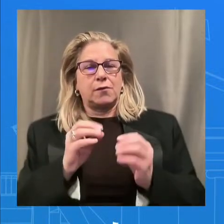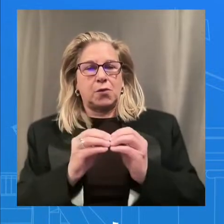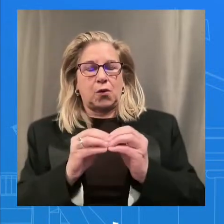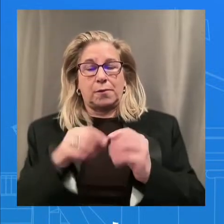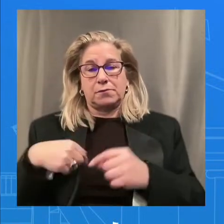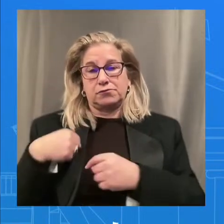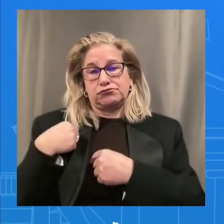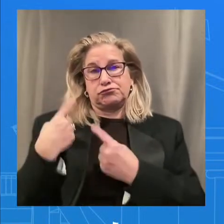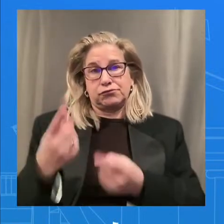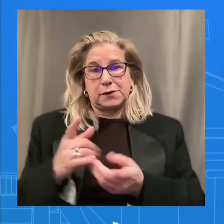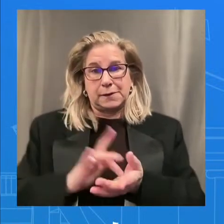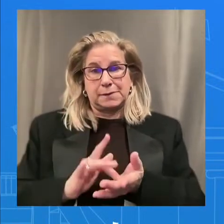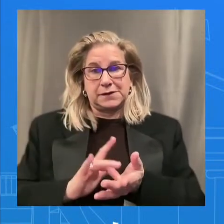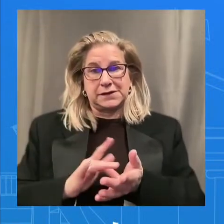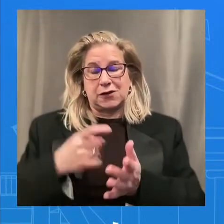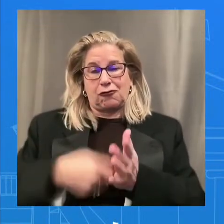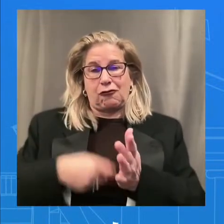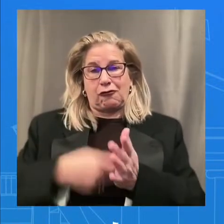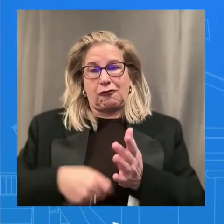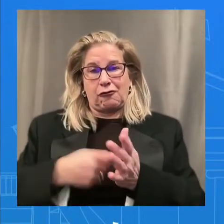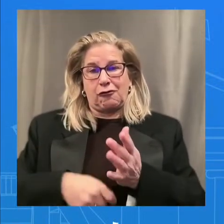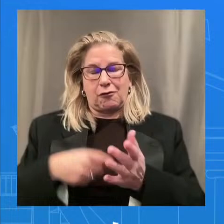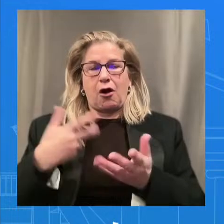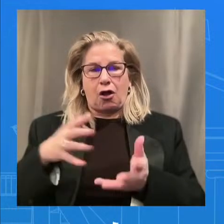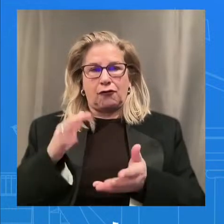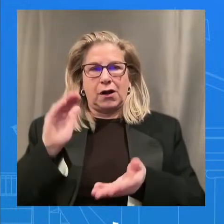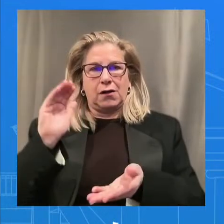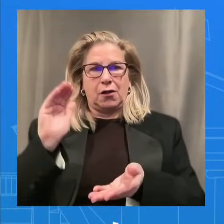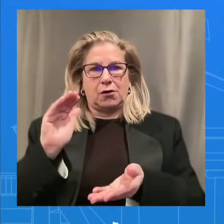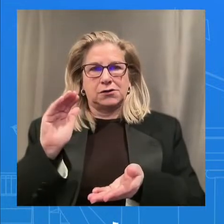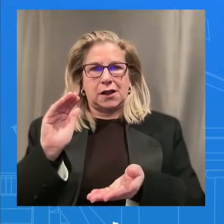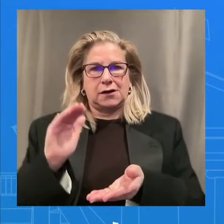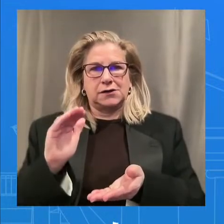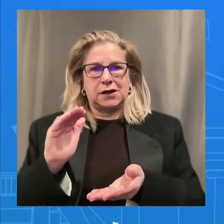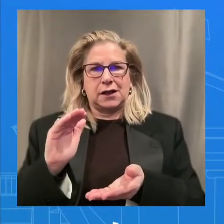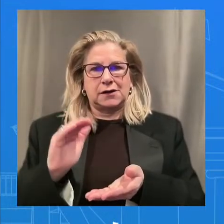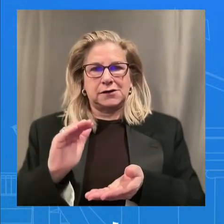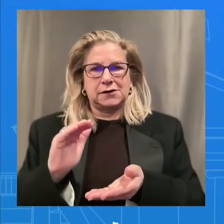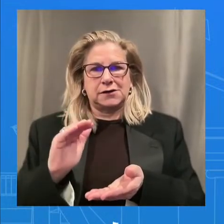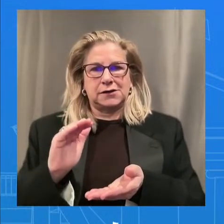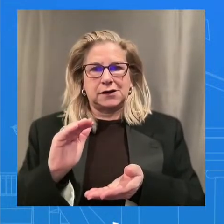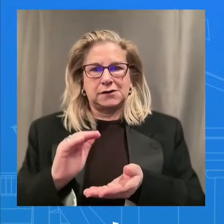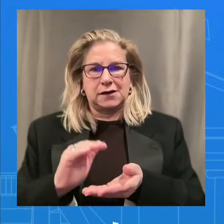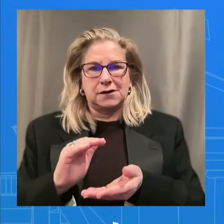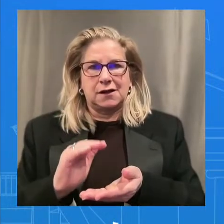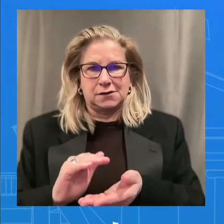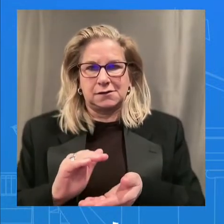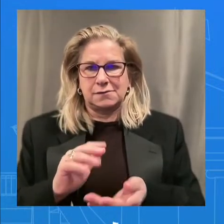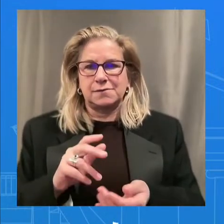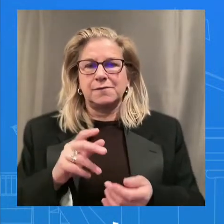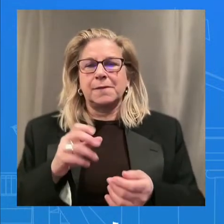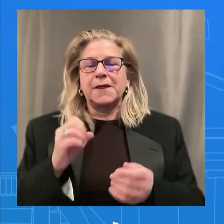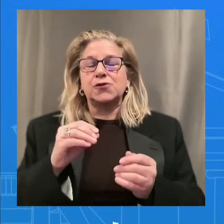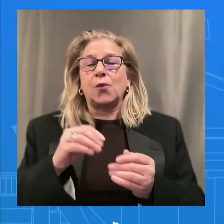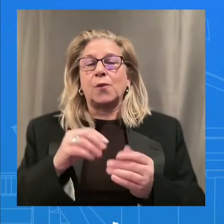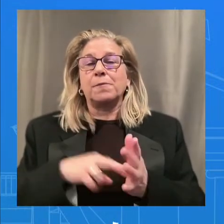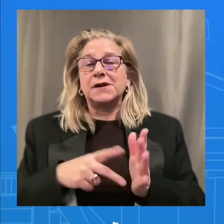making sure that we make things more affordable for Americans, that is something that the president has put at the center when he talks about his economic policy